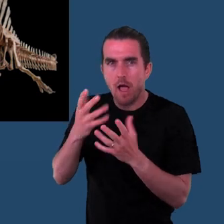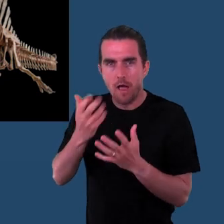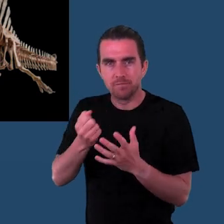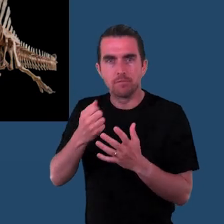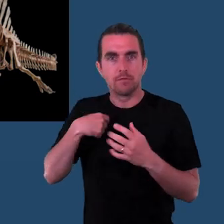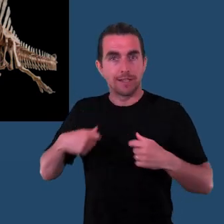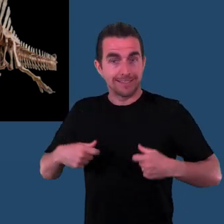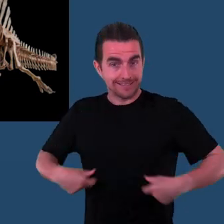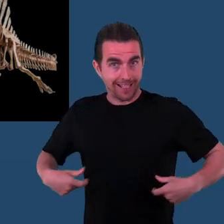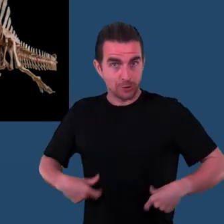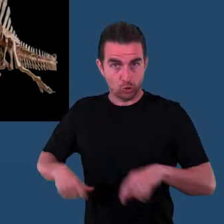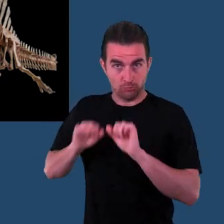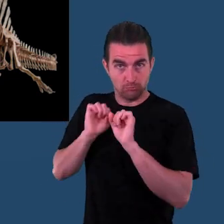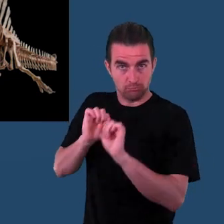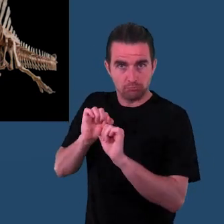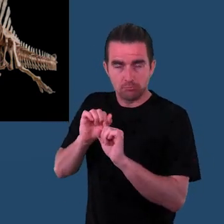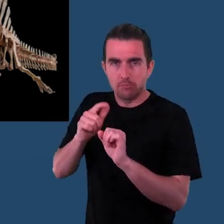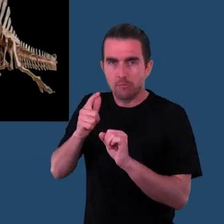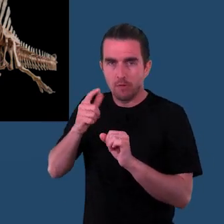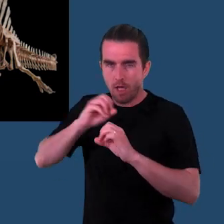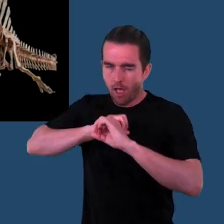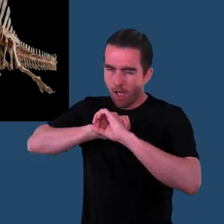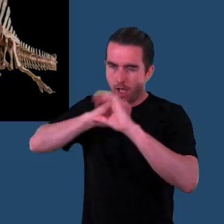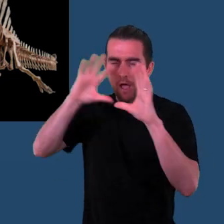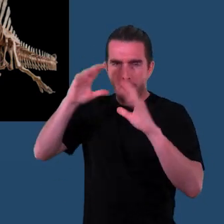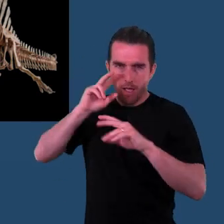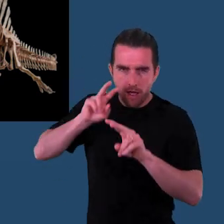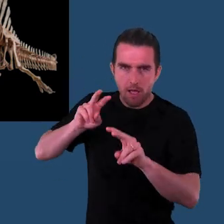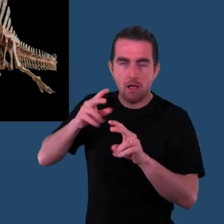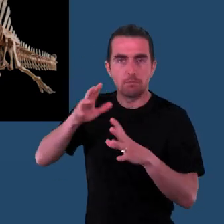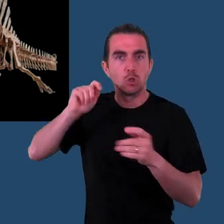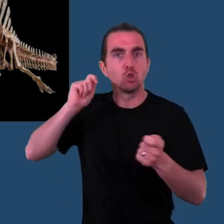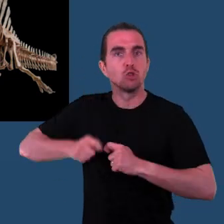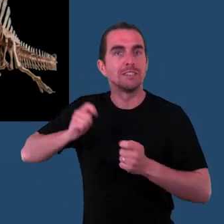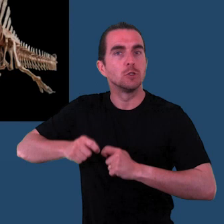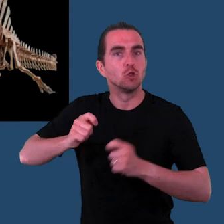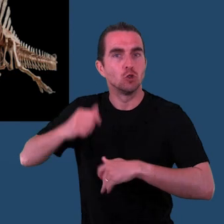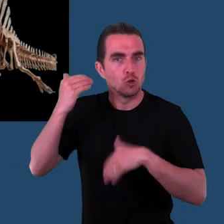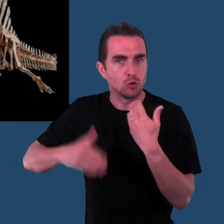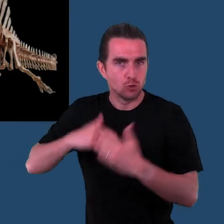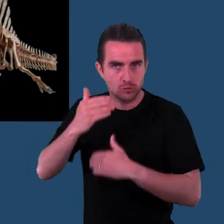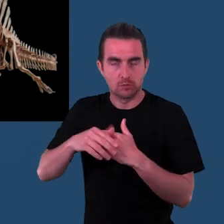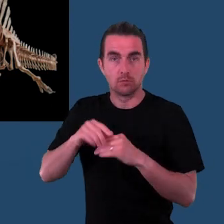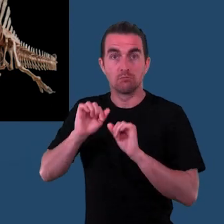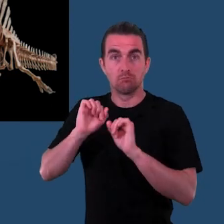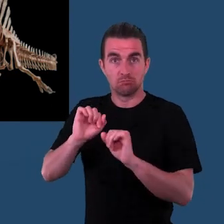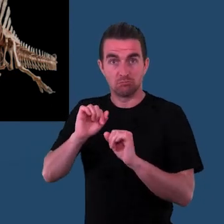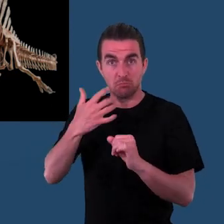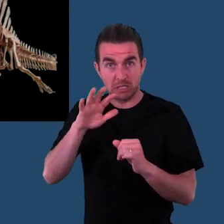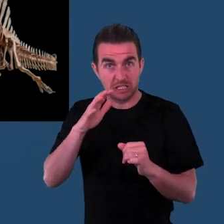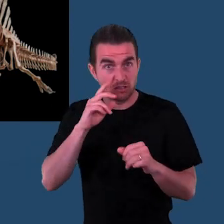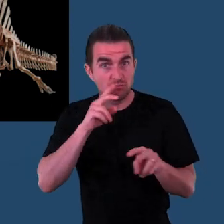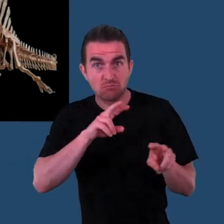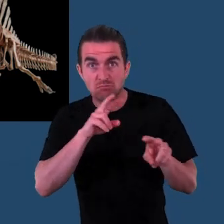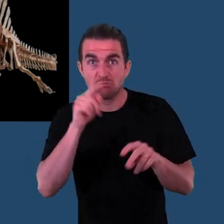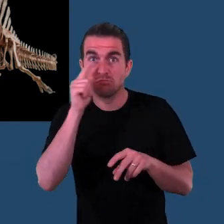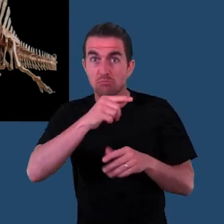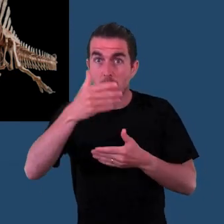as we've got more skeletons of spinosaurus, our understanding has been constantly changing from the specimens that have been found in Morocco.